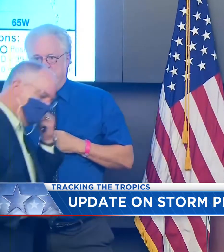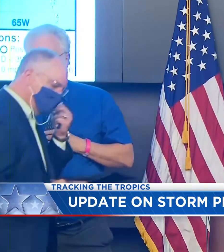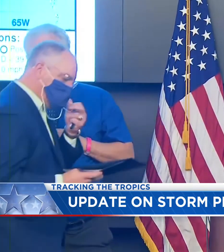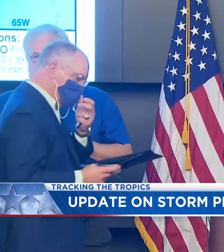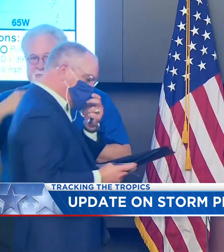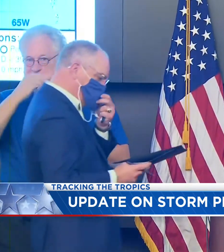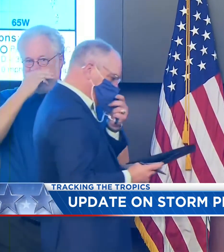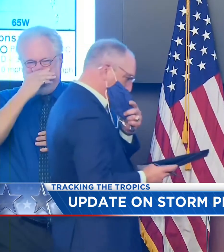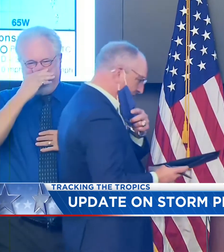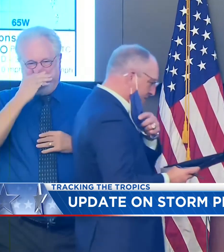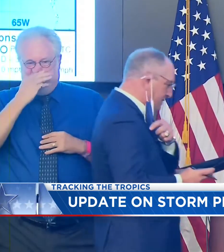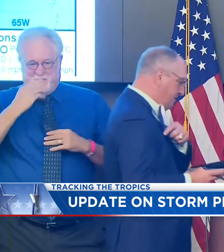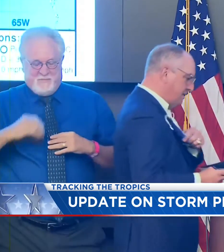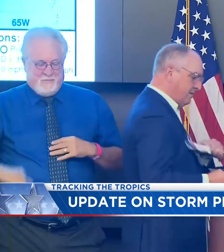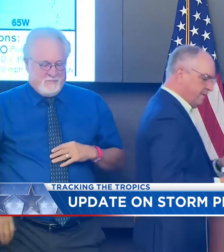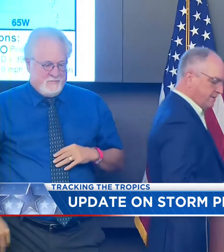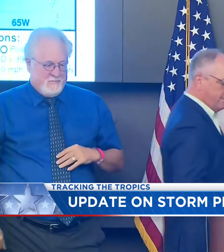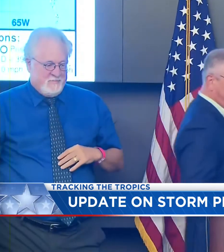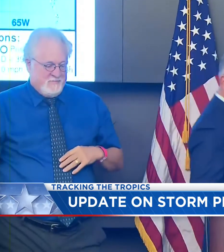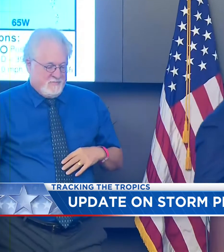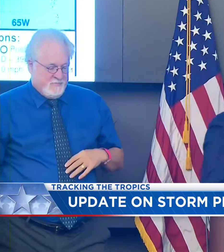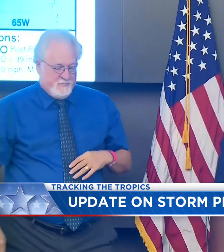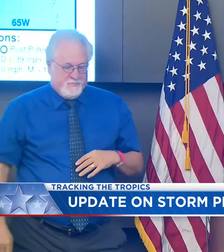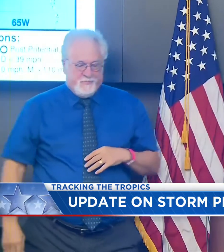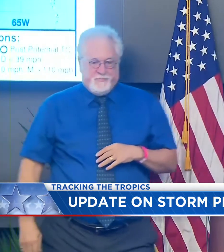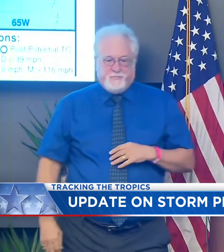PREPARATIONS AS WE HAVE THE